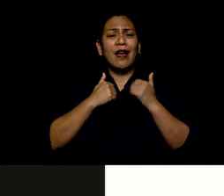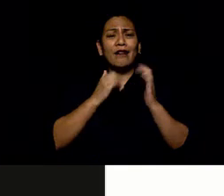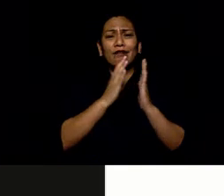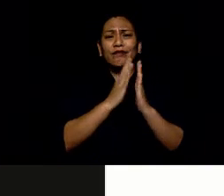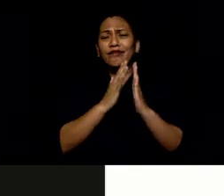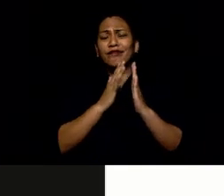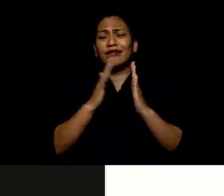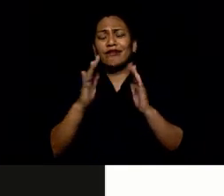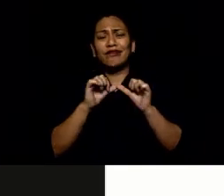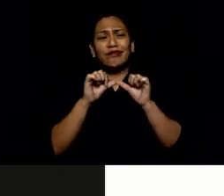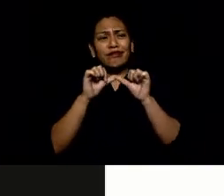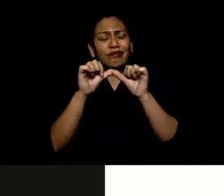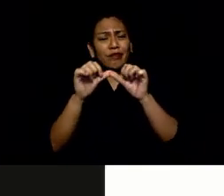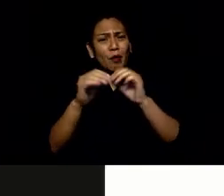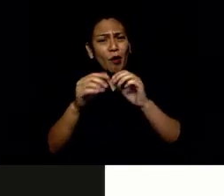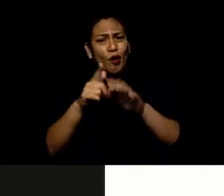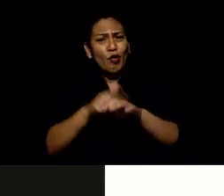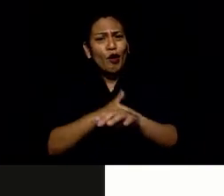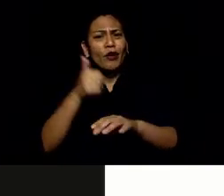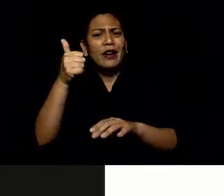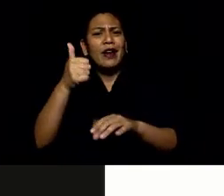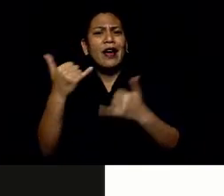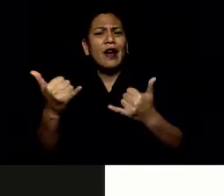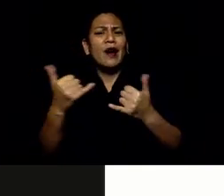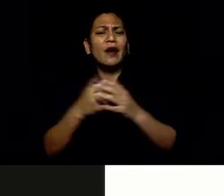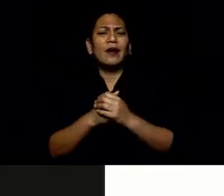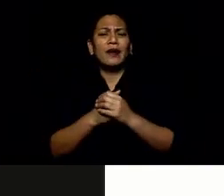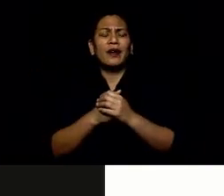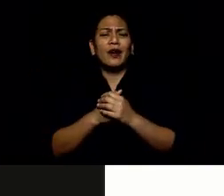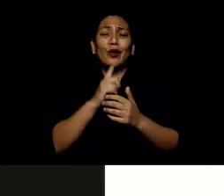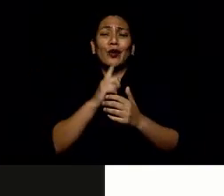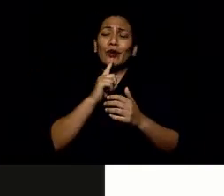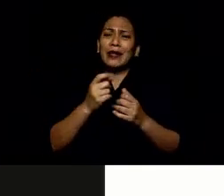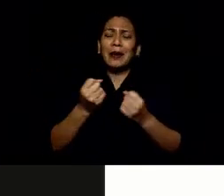And, uh, there's many indicators that have improved.